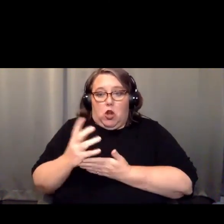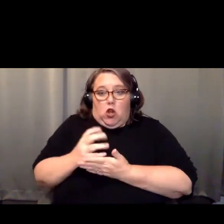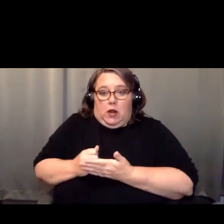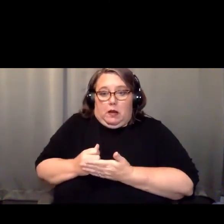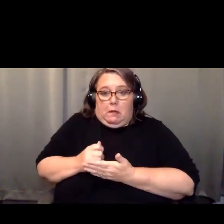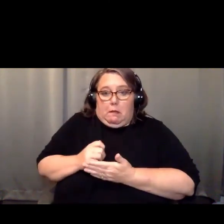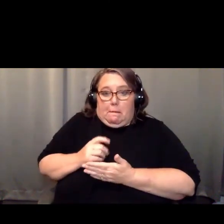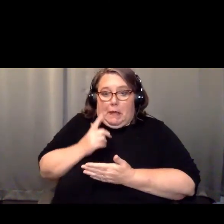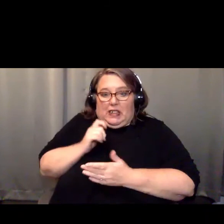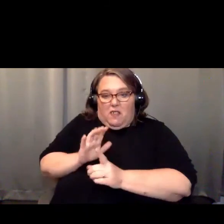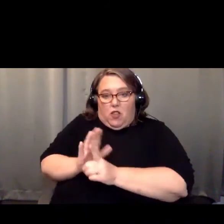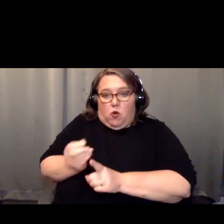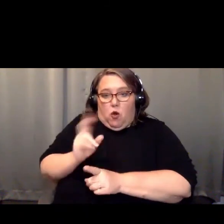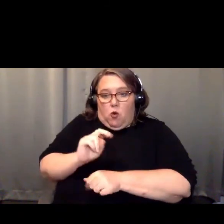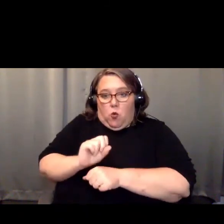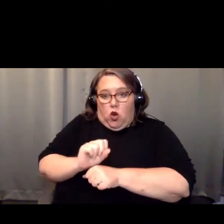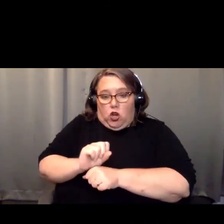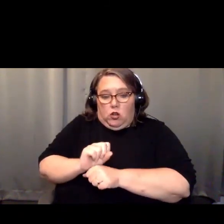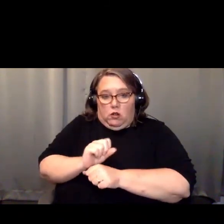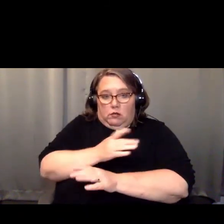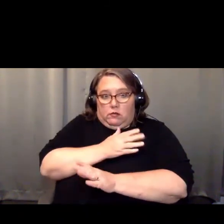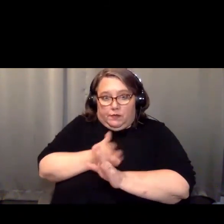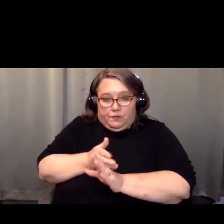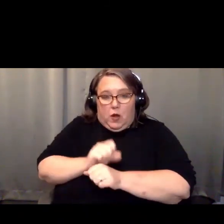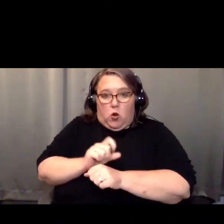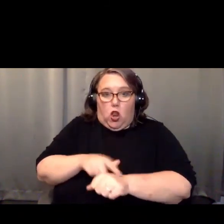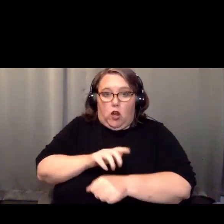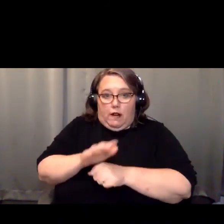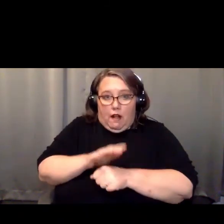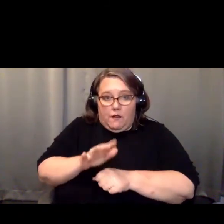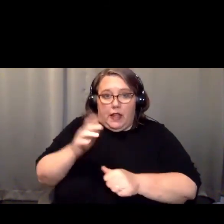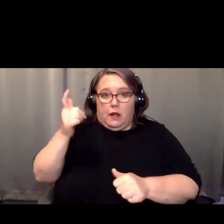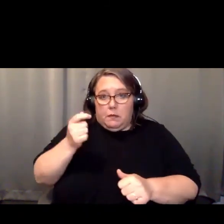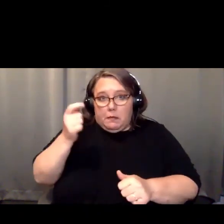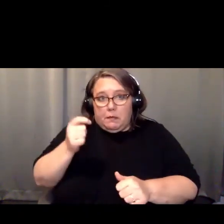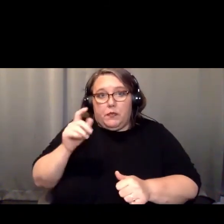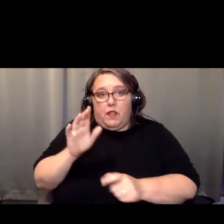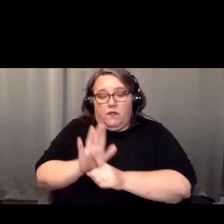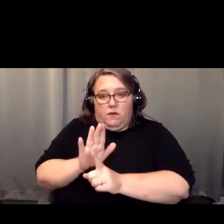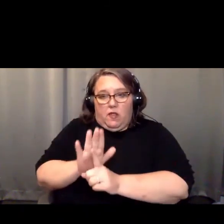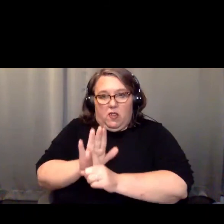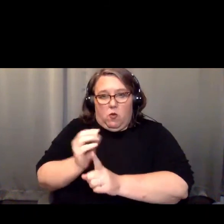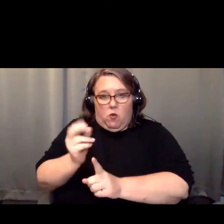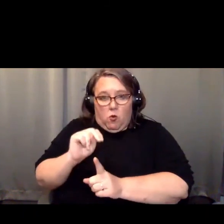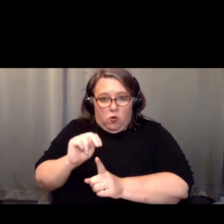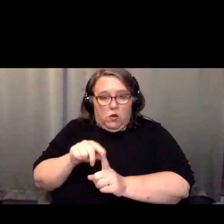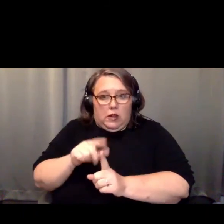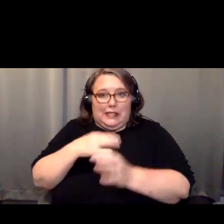of their own work record, they've worked long enough and are therefore getting the benefits on their own record as opposed to a parent's record,